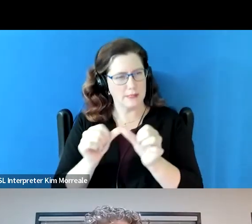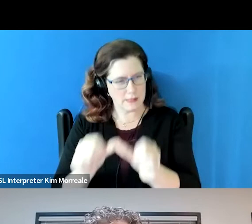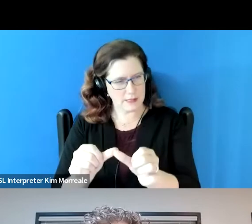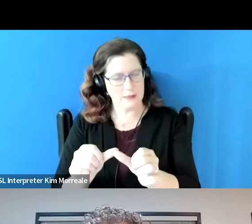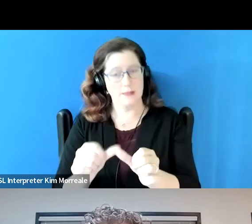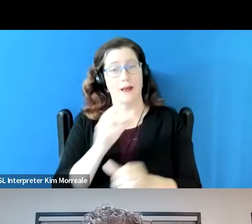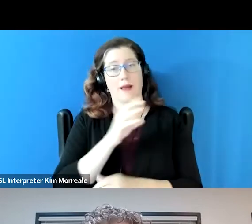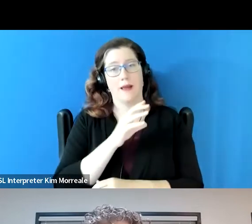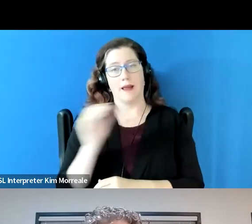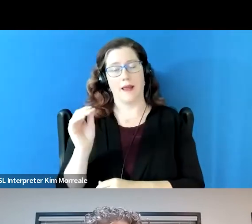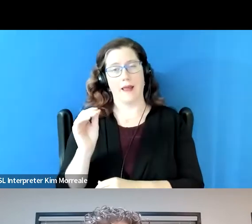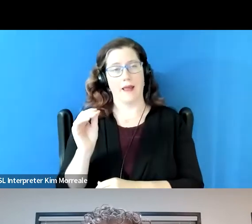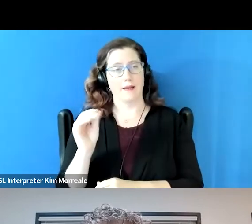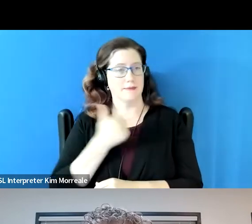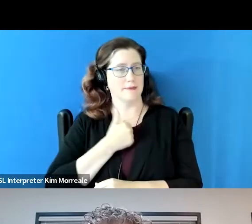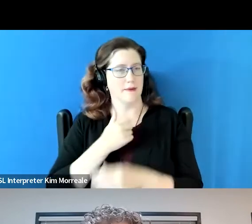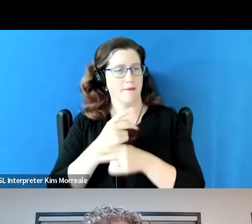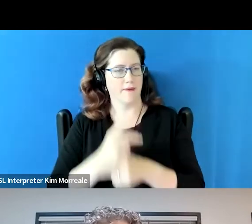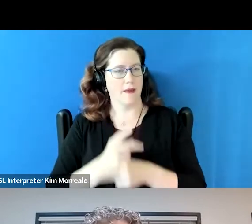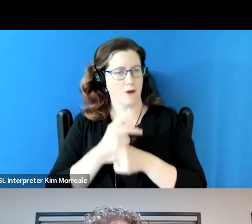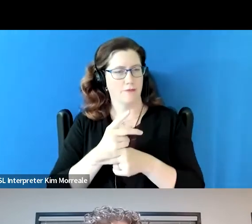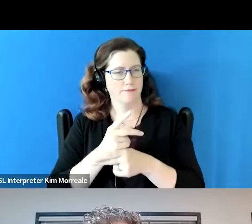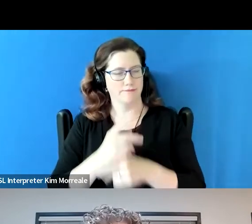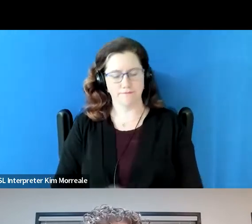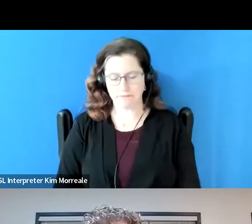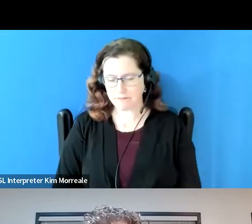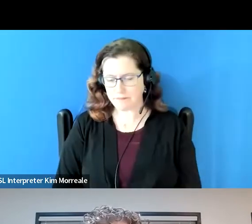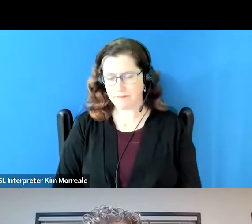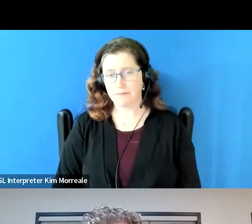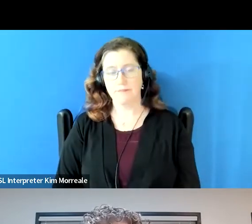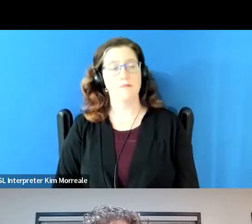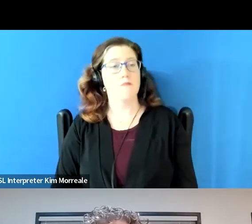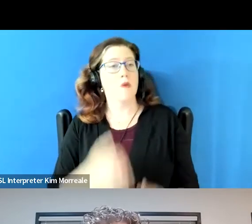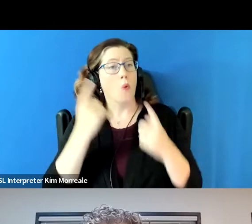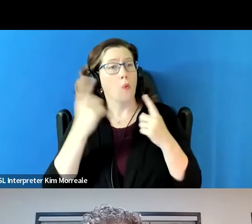and in self care. So I was wondering if we could kind of talk about ways